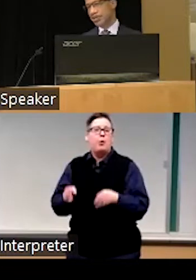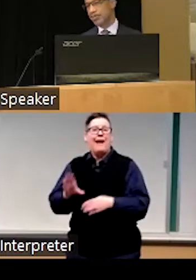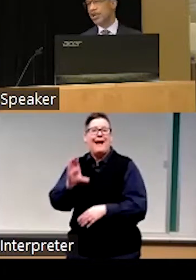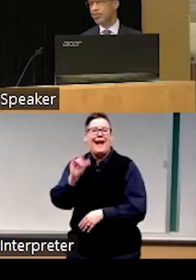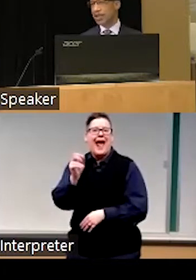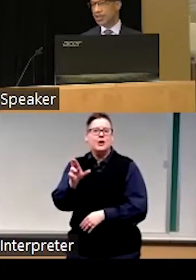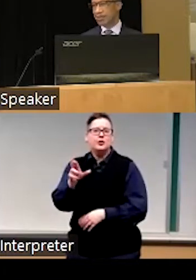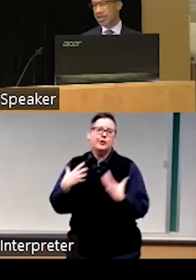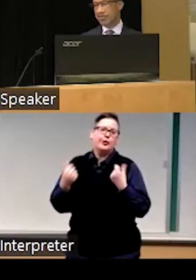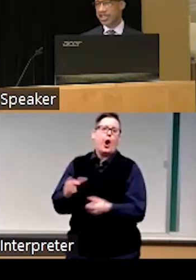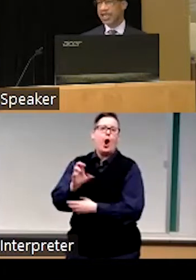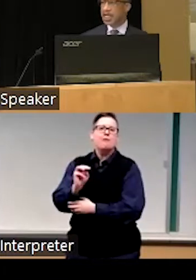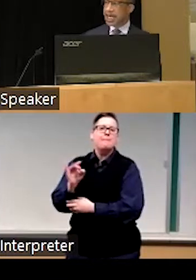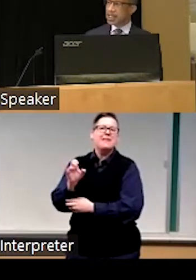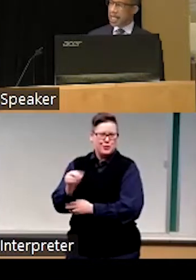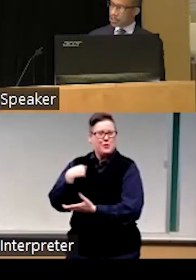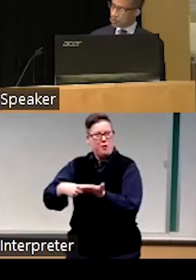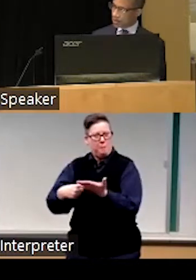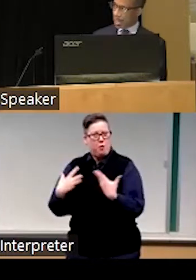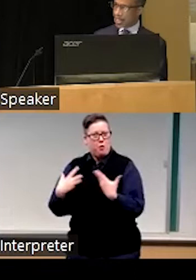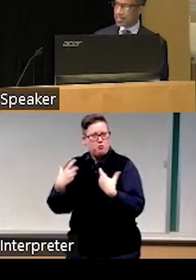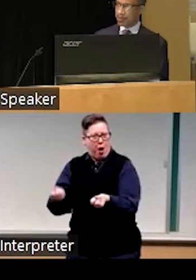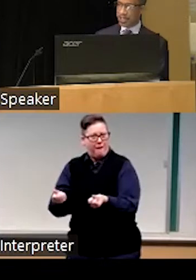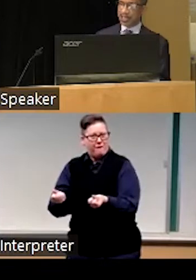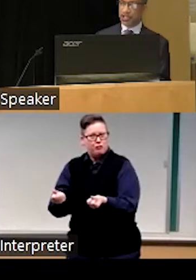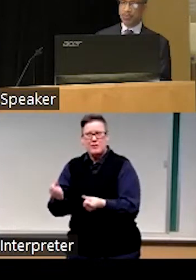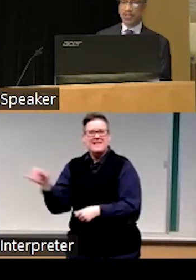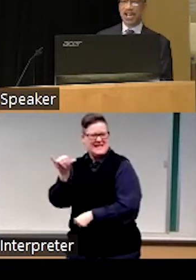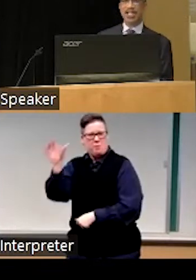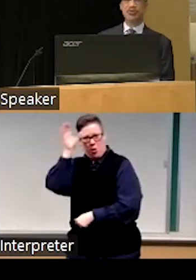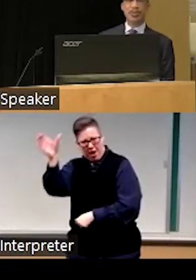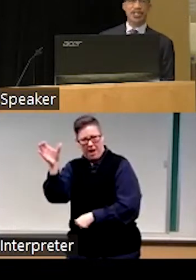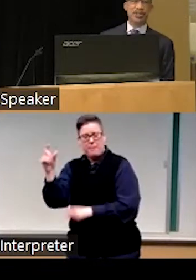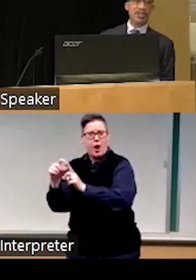cancer we talk about their recovery that sort of concept and that term was not as familiar